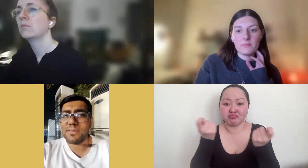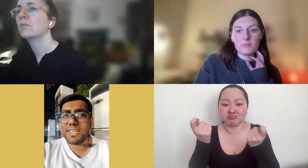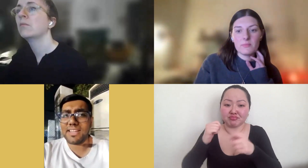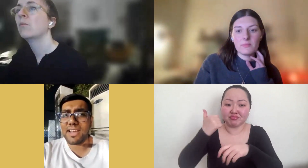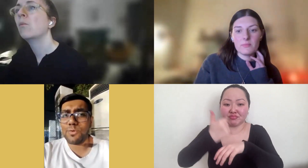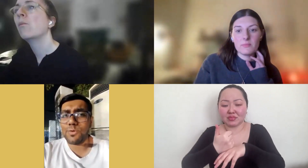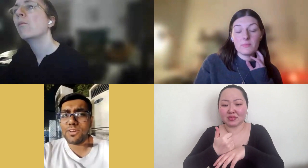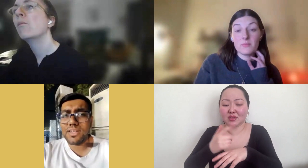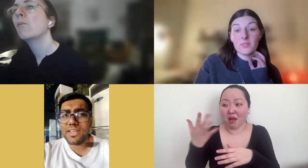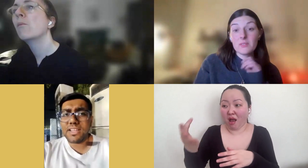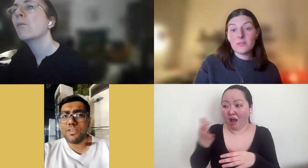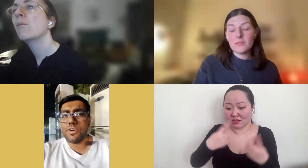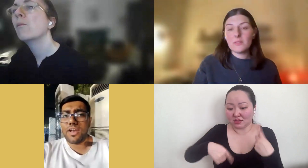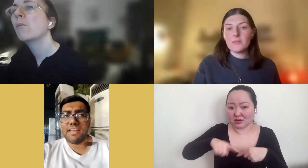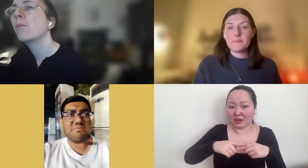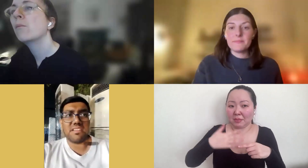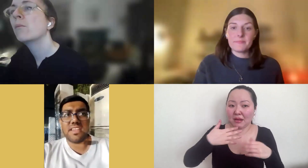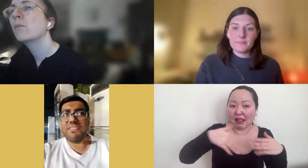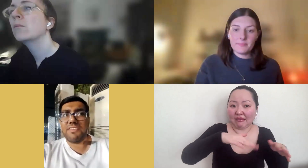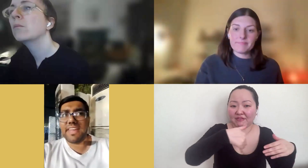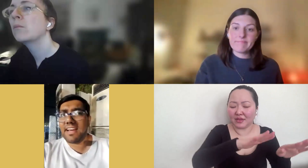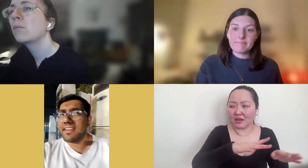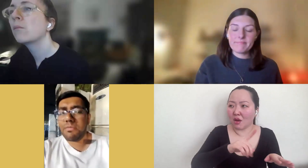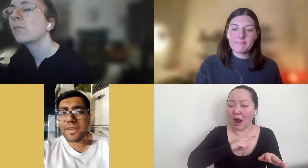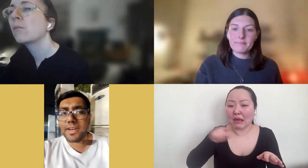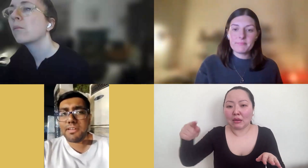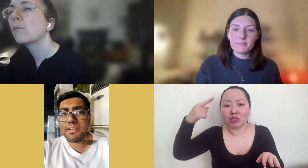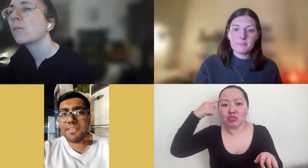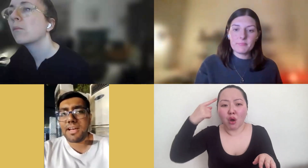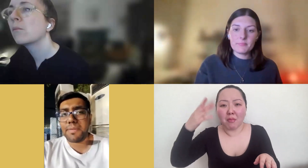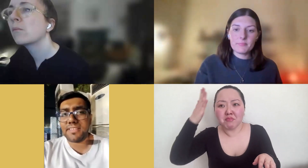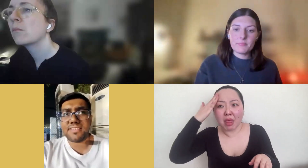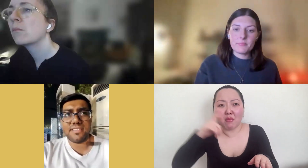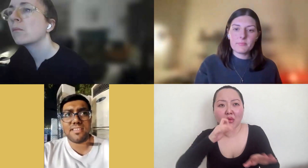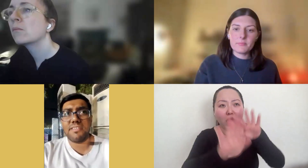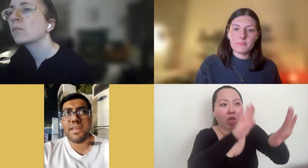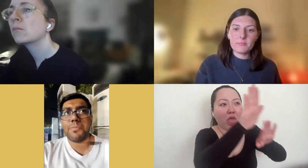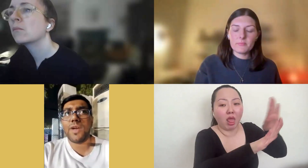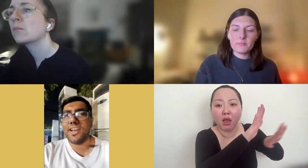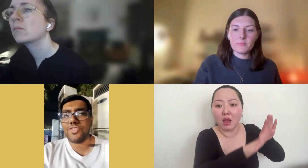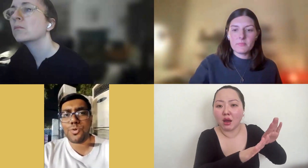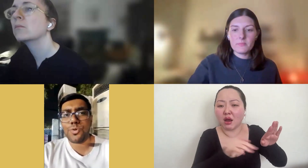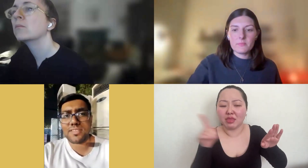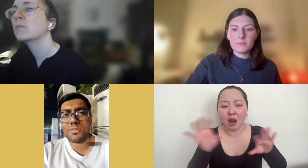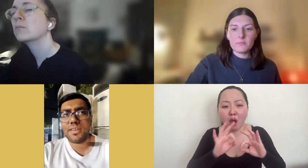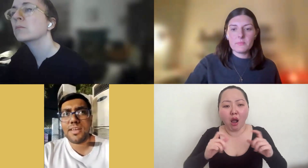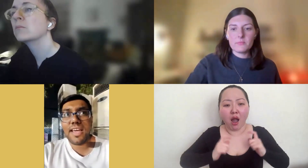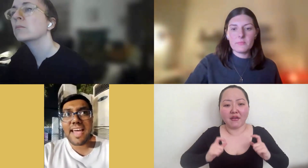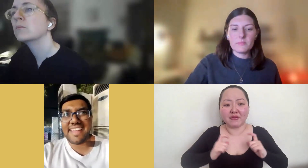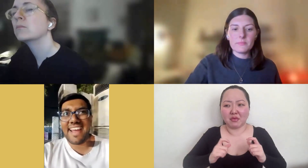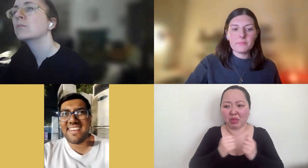touch something, and they were very uncomfortable with our presence and they politely showed us out.